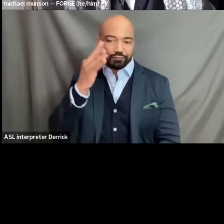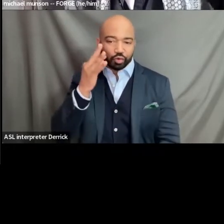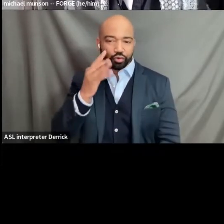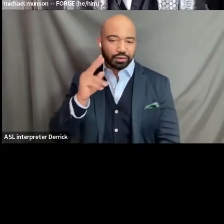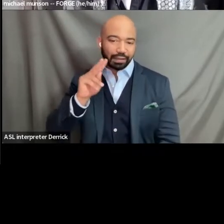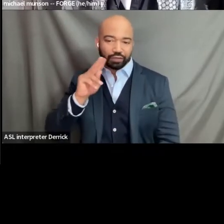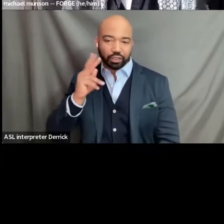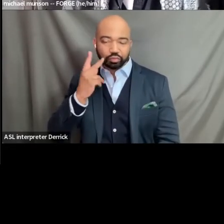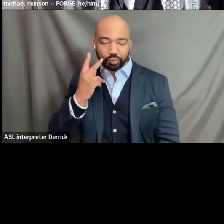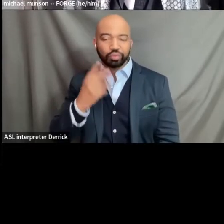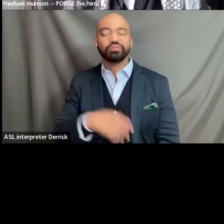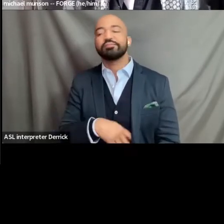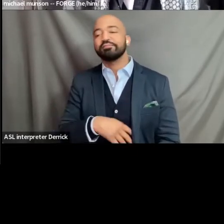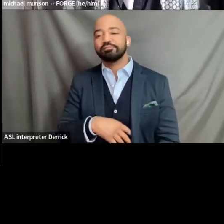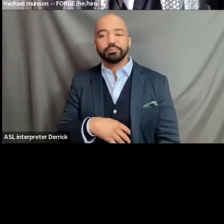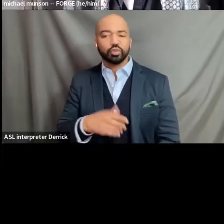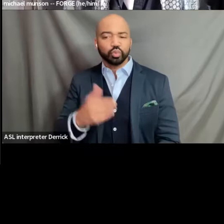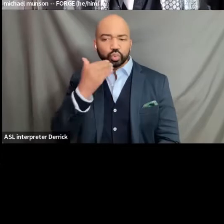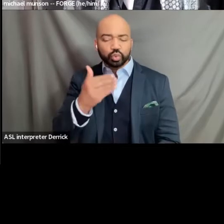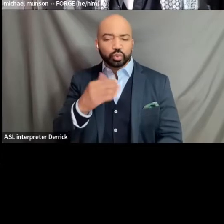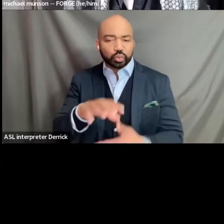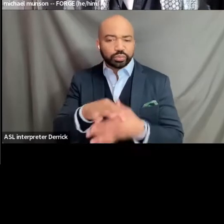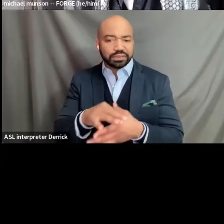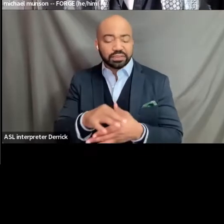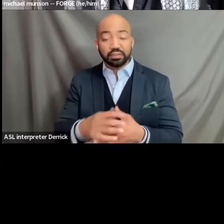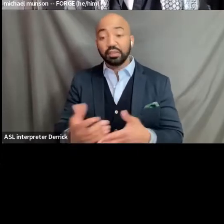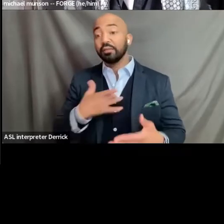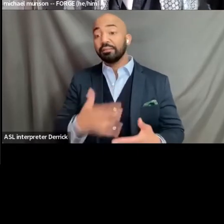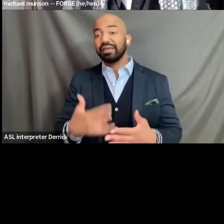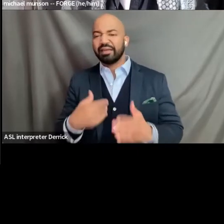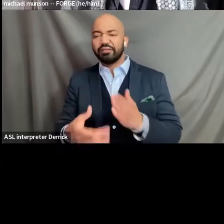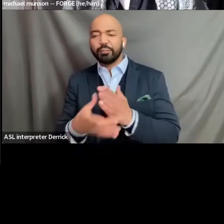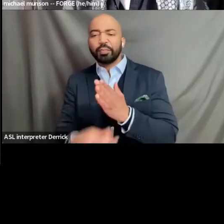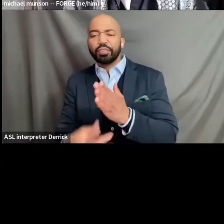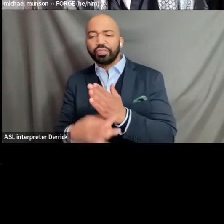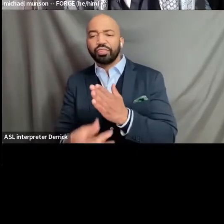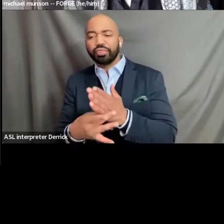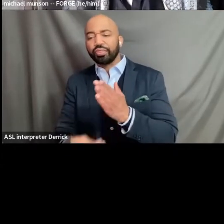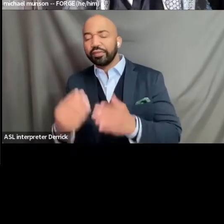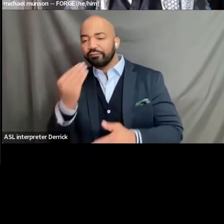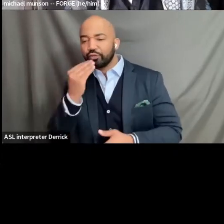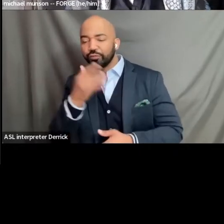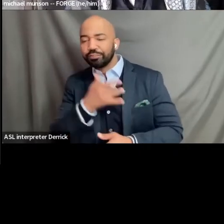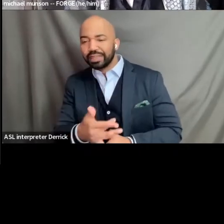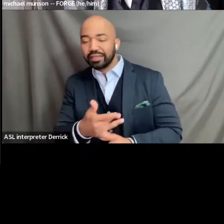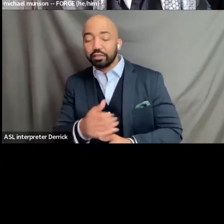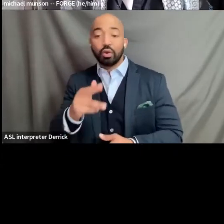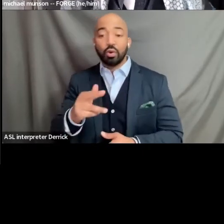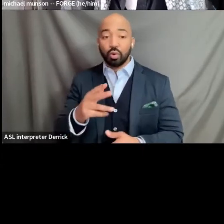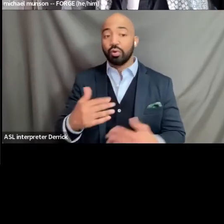and so may eat more higher fat content foods or higher carb foods and thus gain more weight.